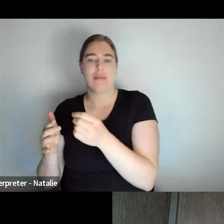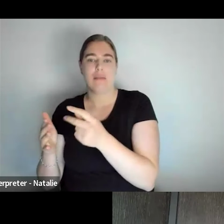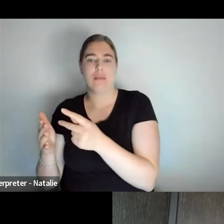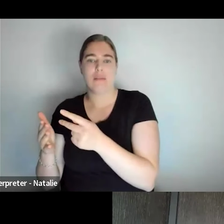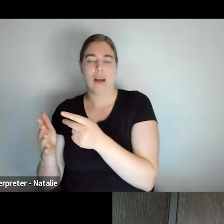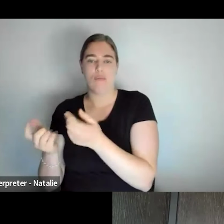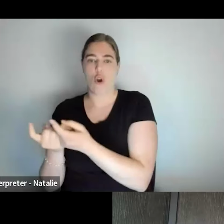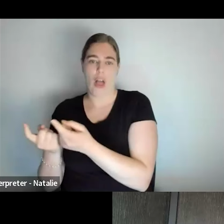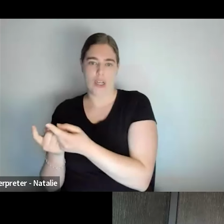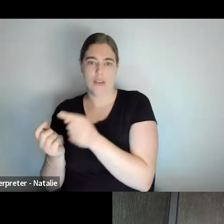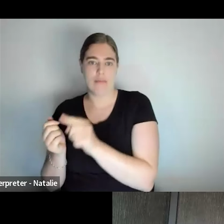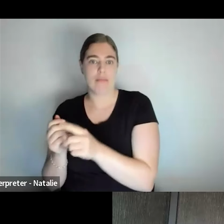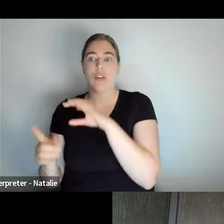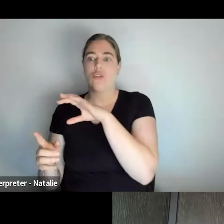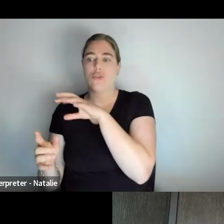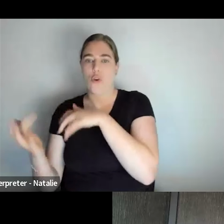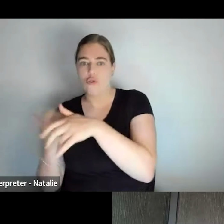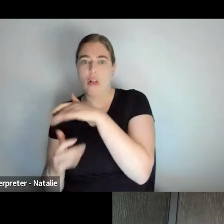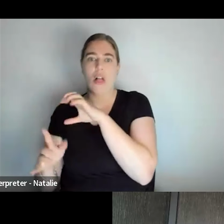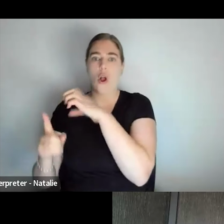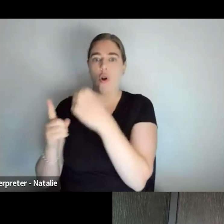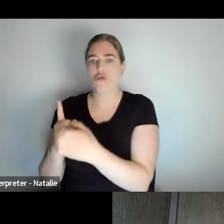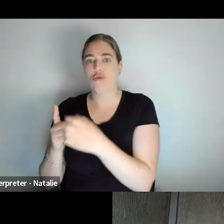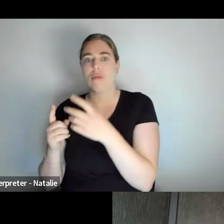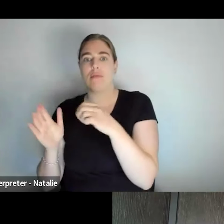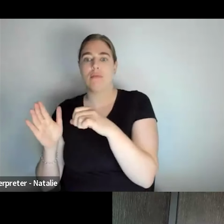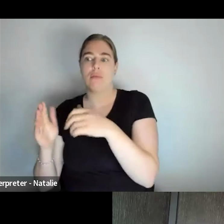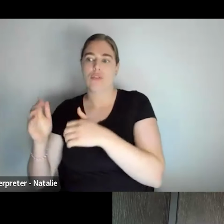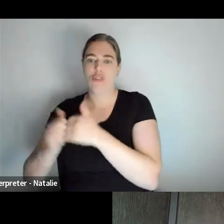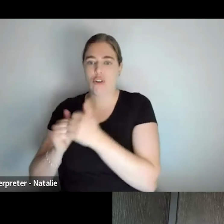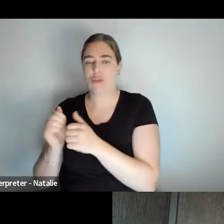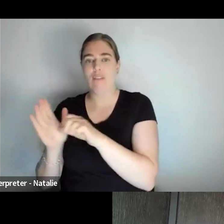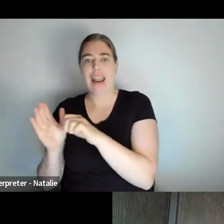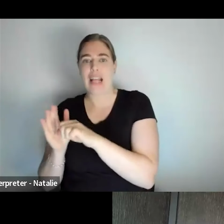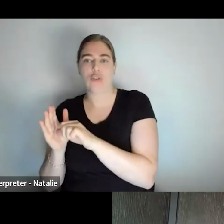social, cultural, structural, financial kinds of returns.